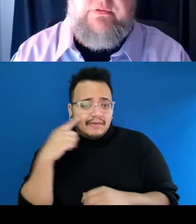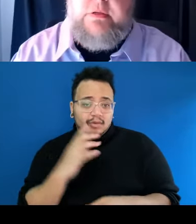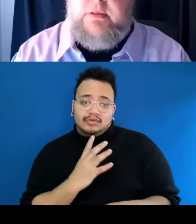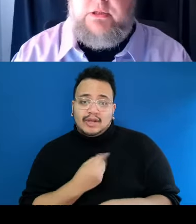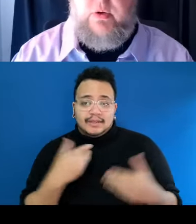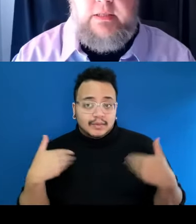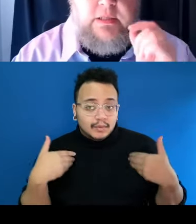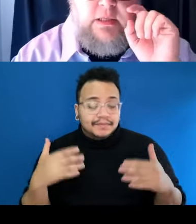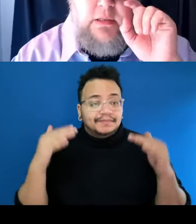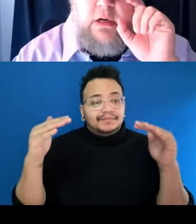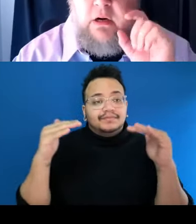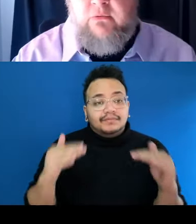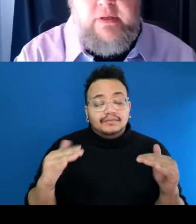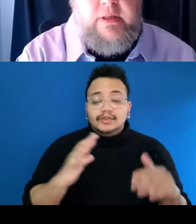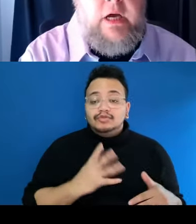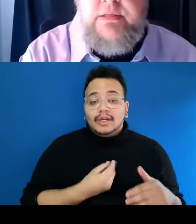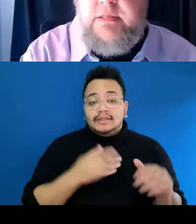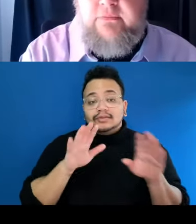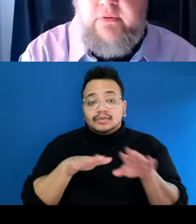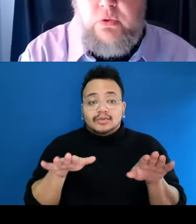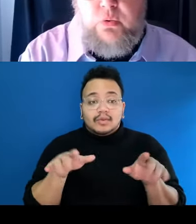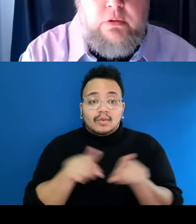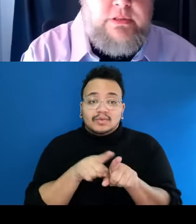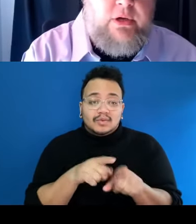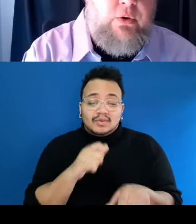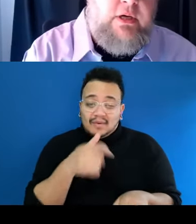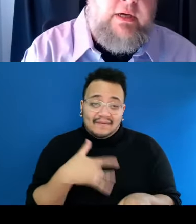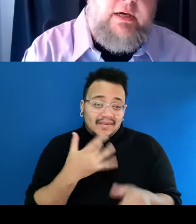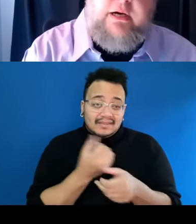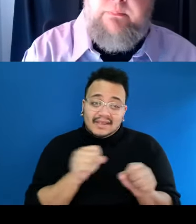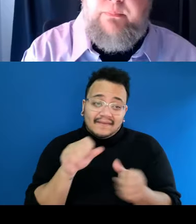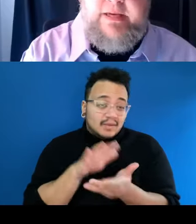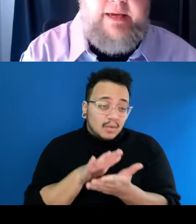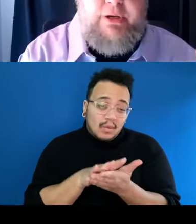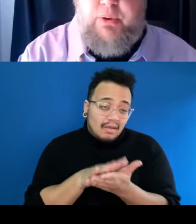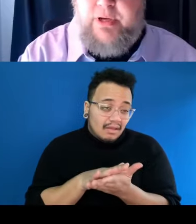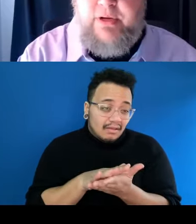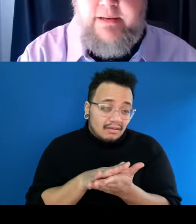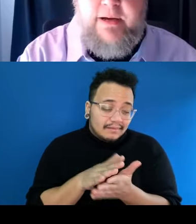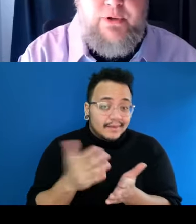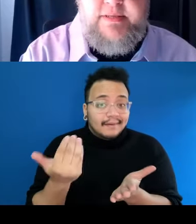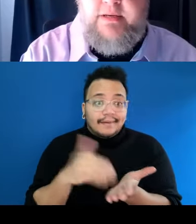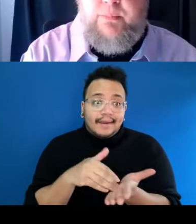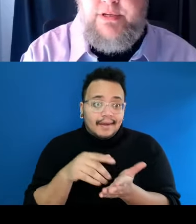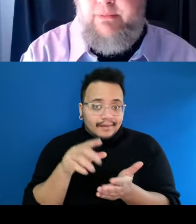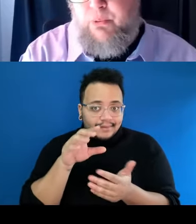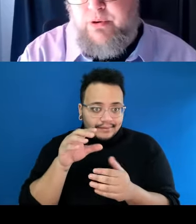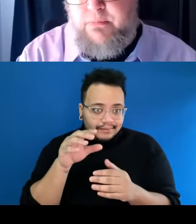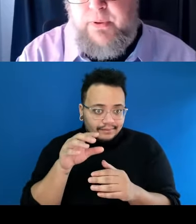We also know that trans kids are feeling unsafe in school. So again, we can look at the numbers, the numbers are important,